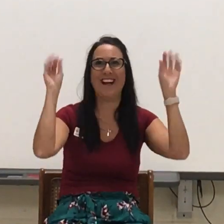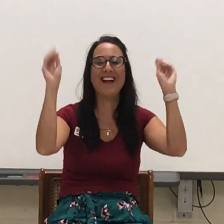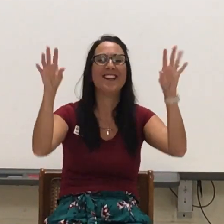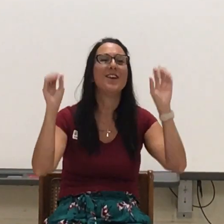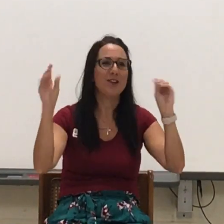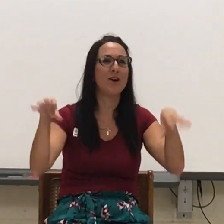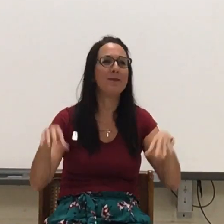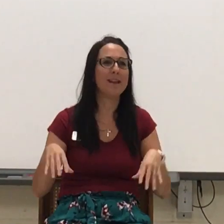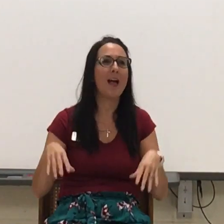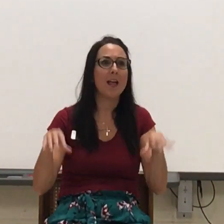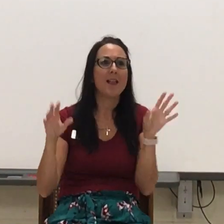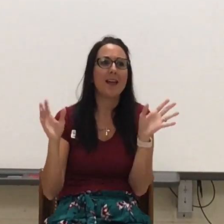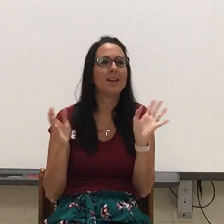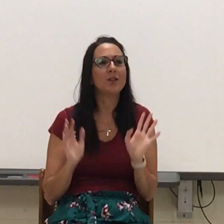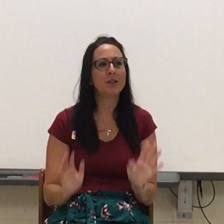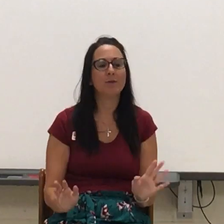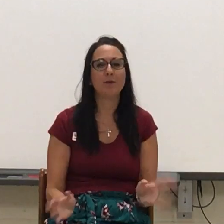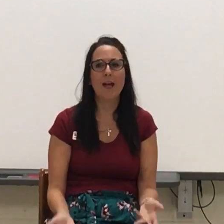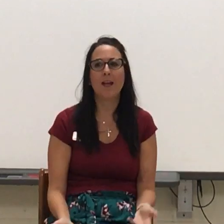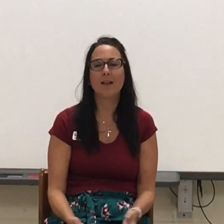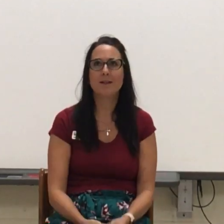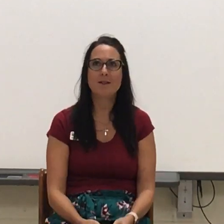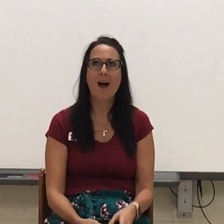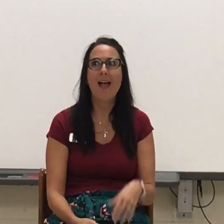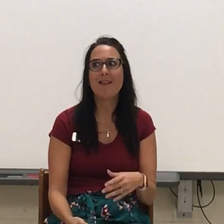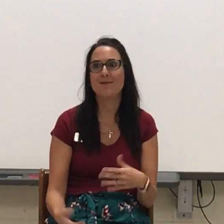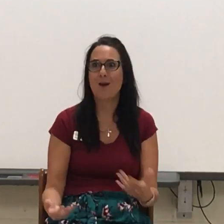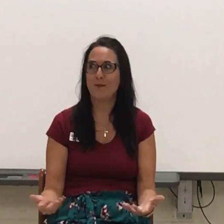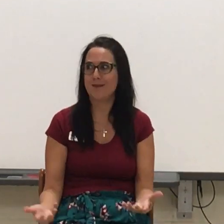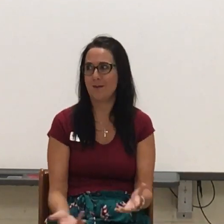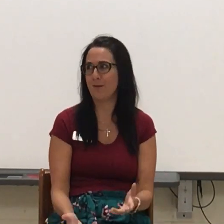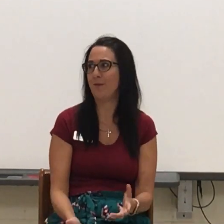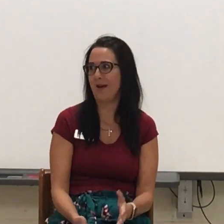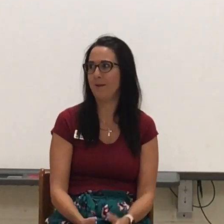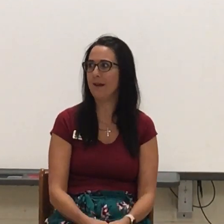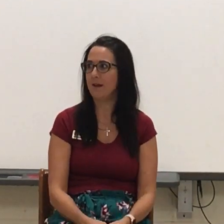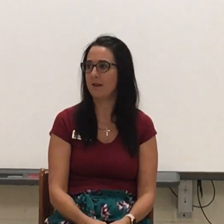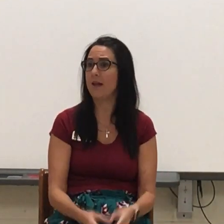You know what I mean like a little like not as noticeable, maybe.